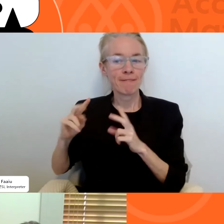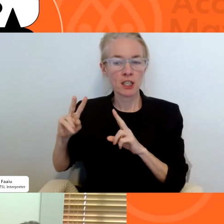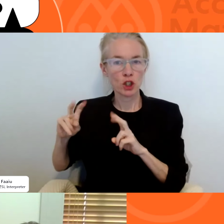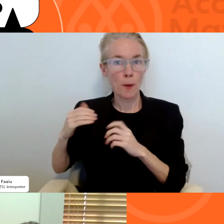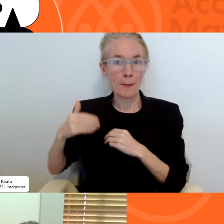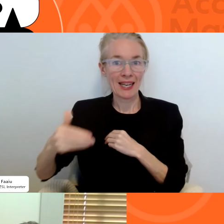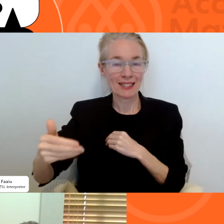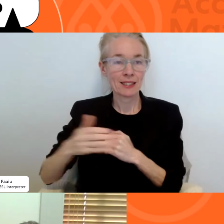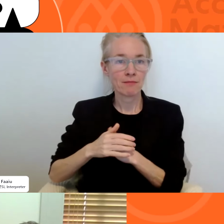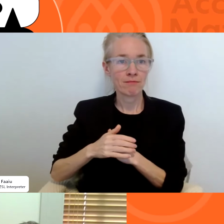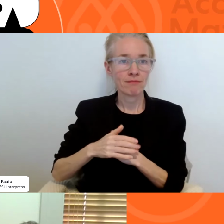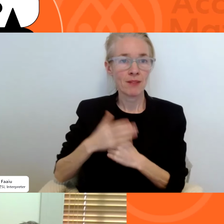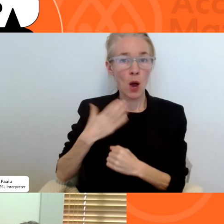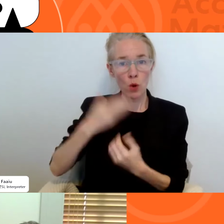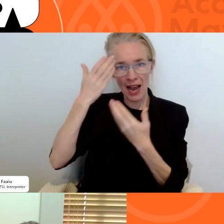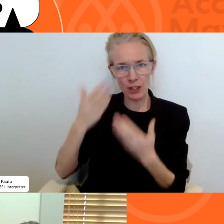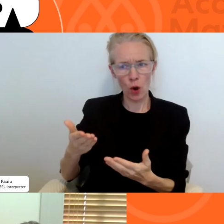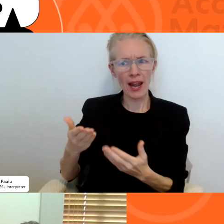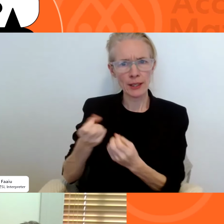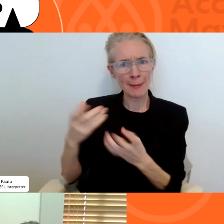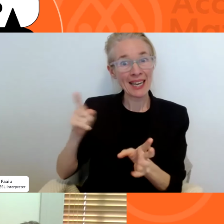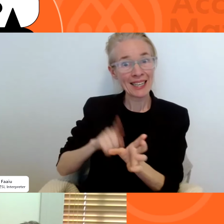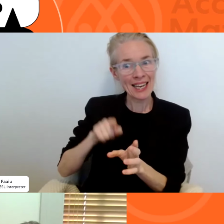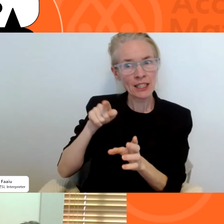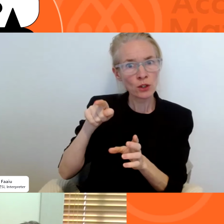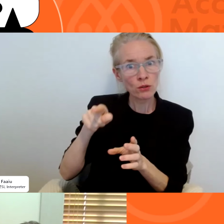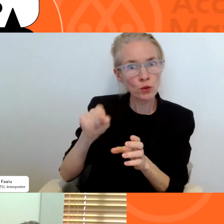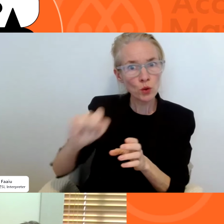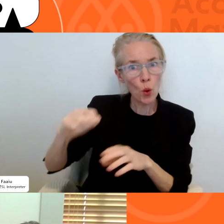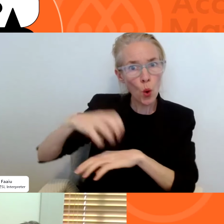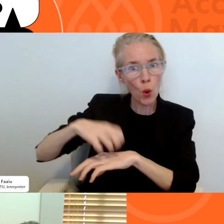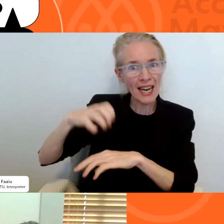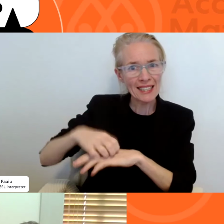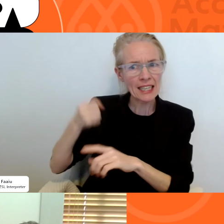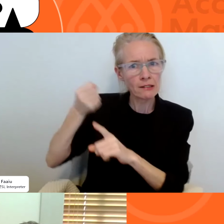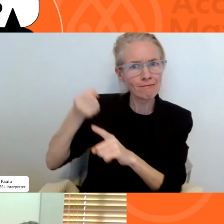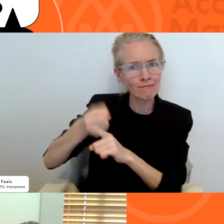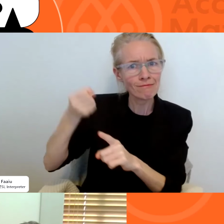as well and that of others who may be here joining us and others